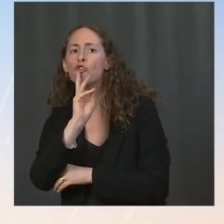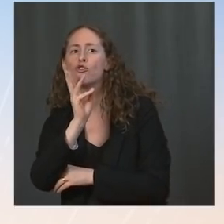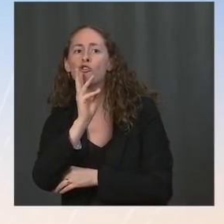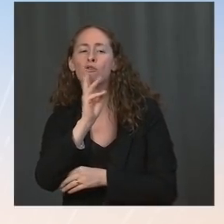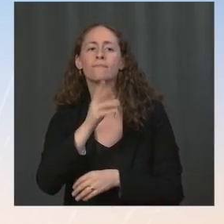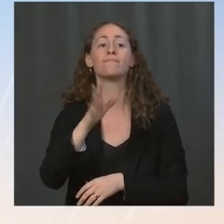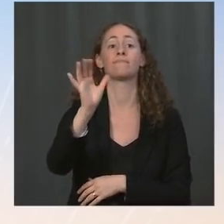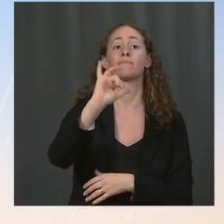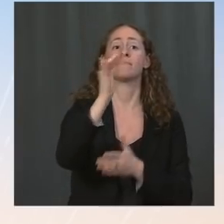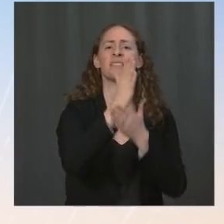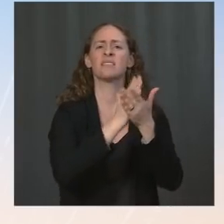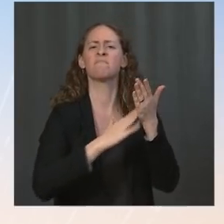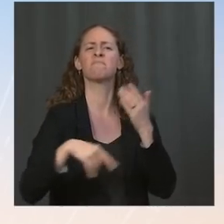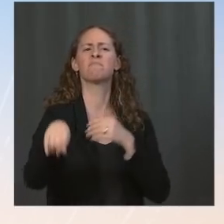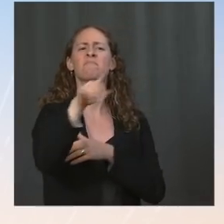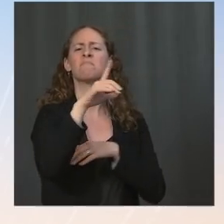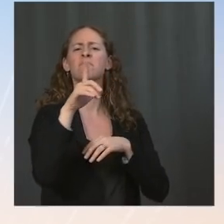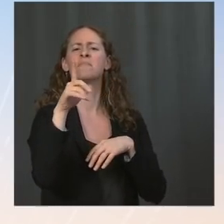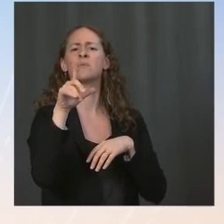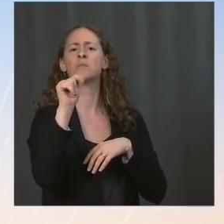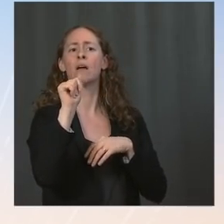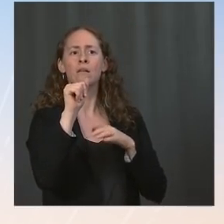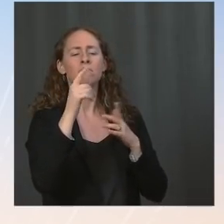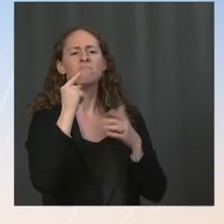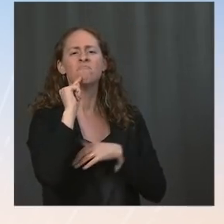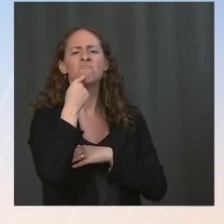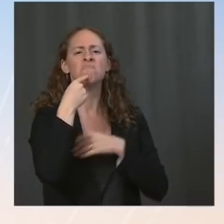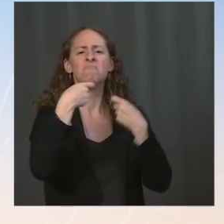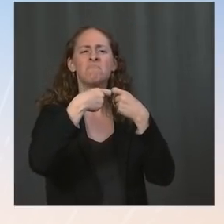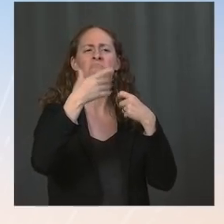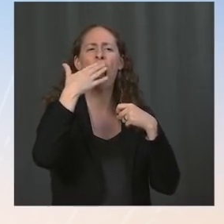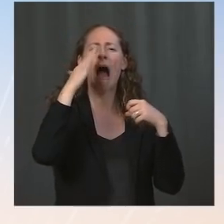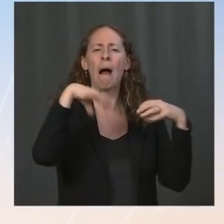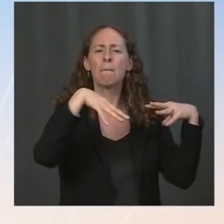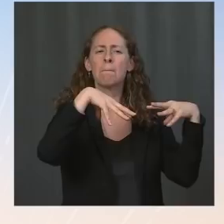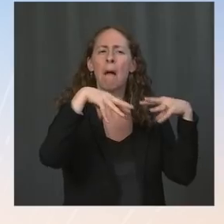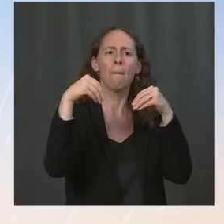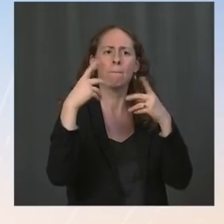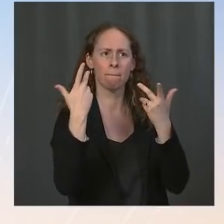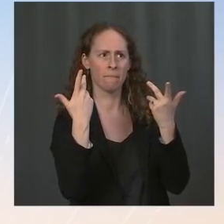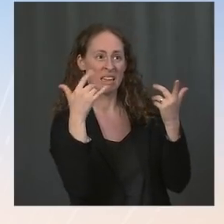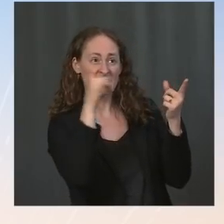to their transmission systems, and we don't yet know how long this will take for the local utilities to repair.